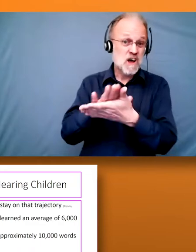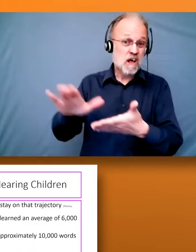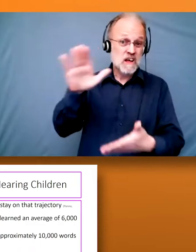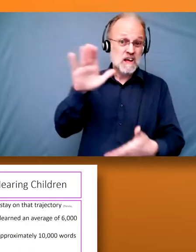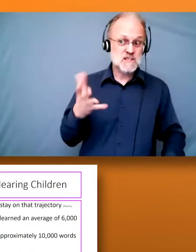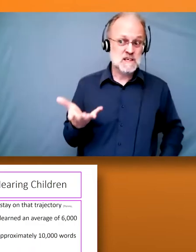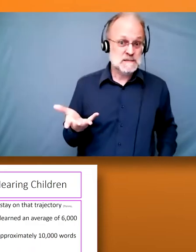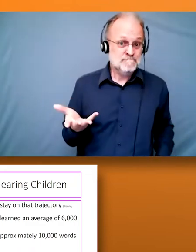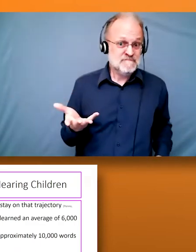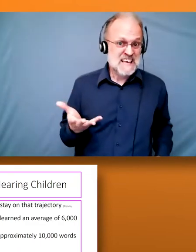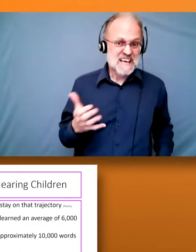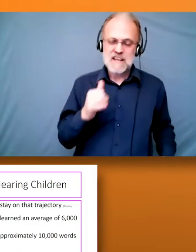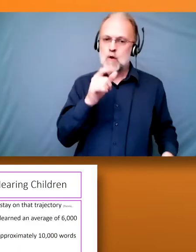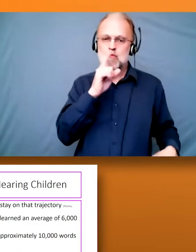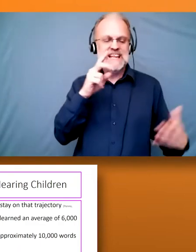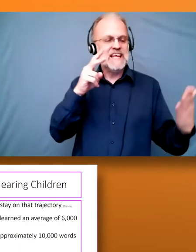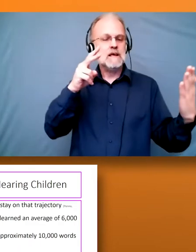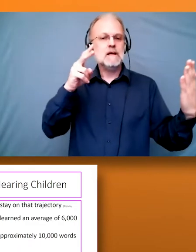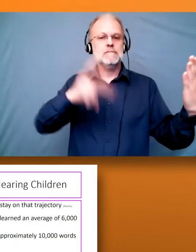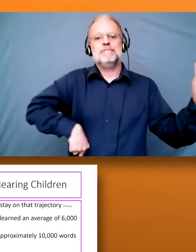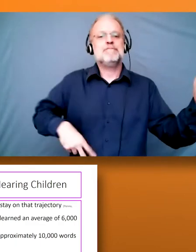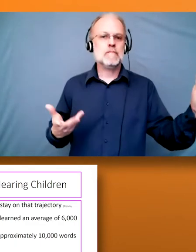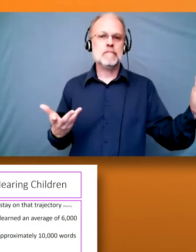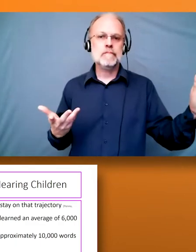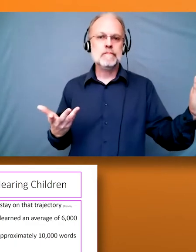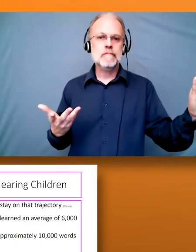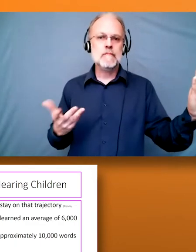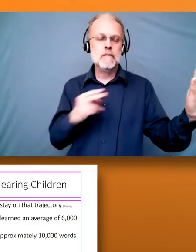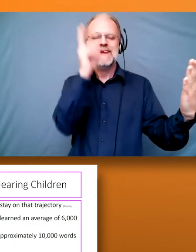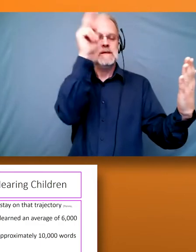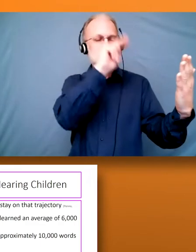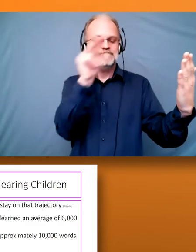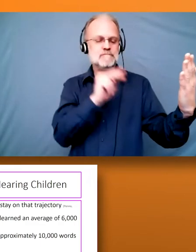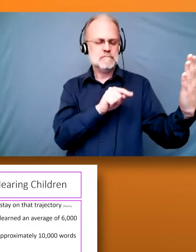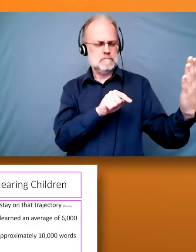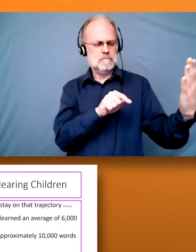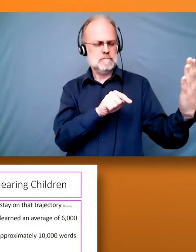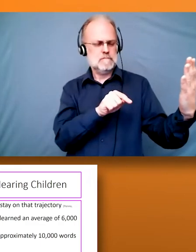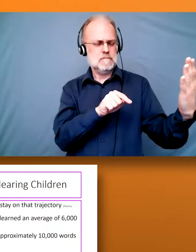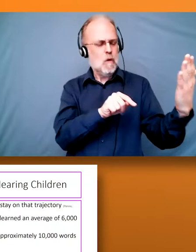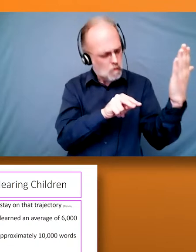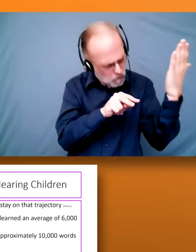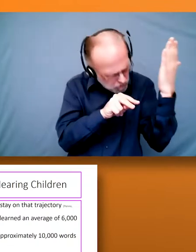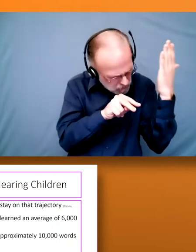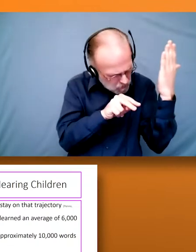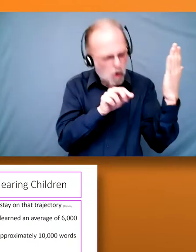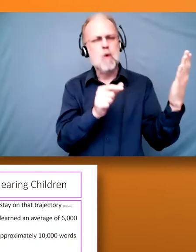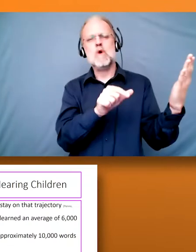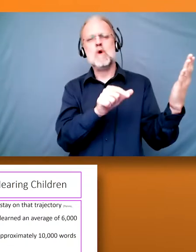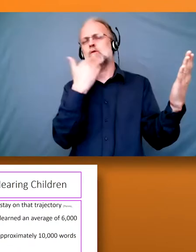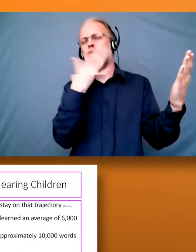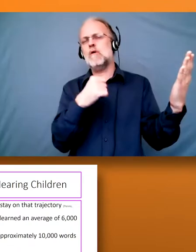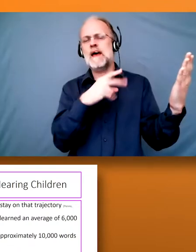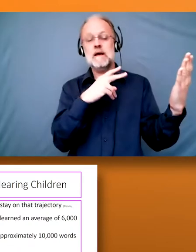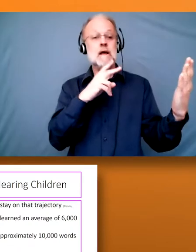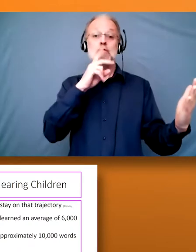you almost--it's almost like you're not really reading, you know, unless we get to a word we don't know. We're almost reading--